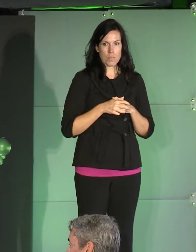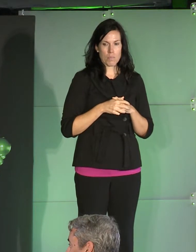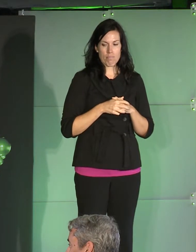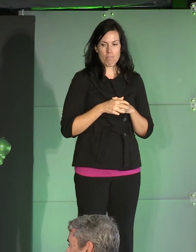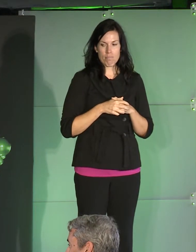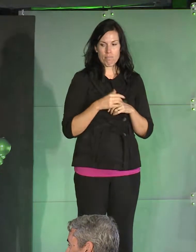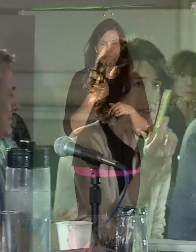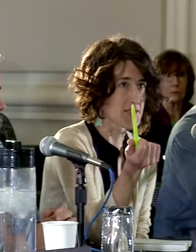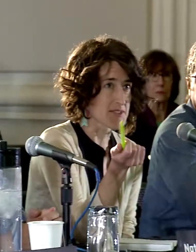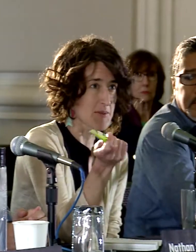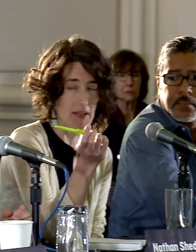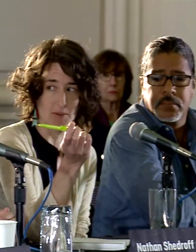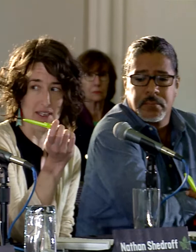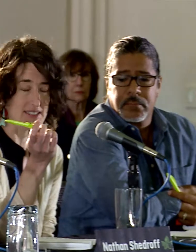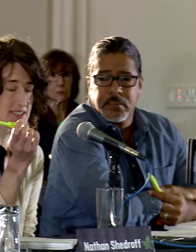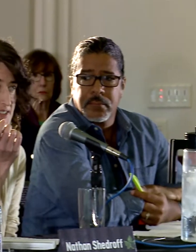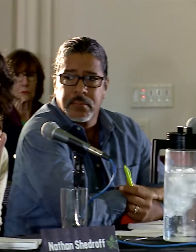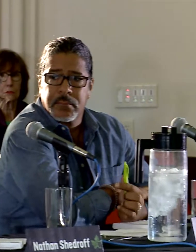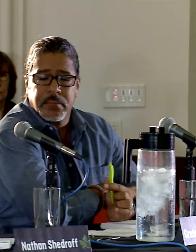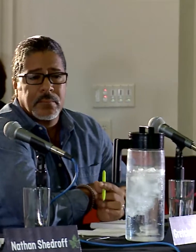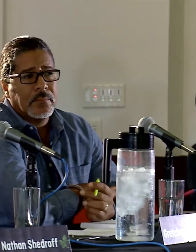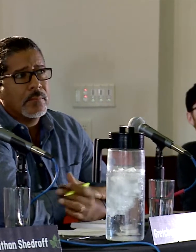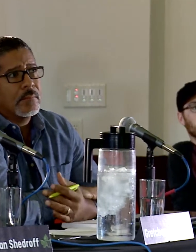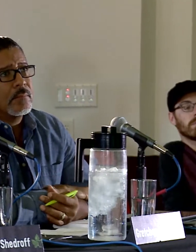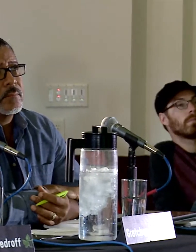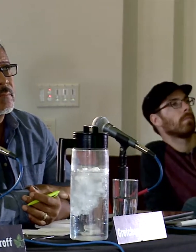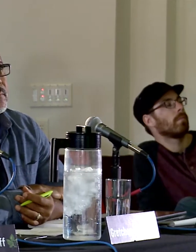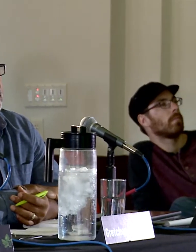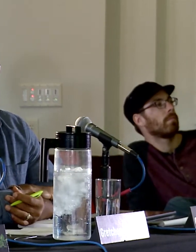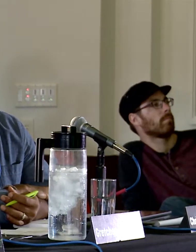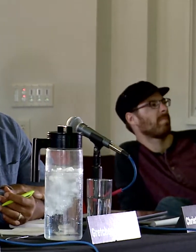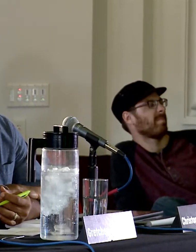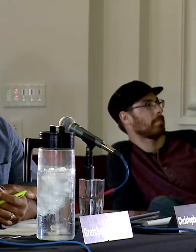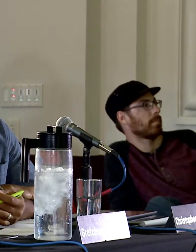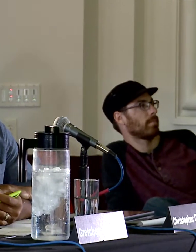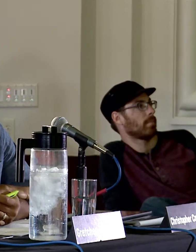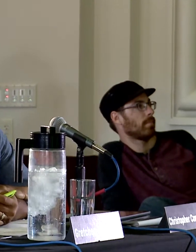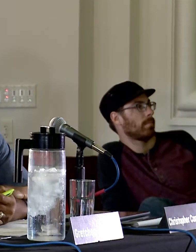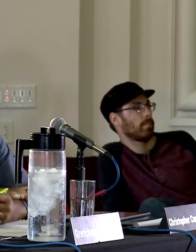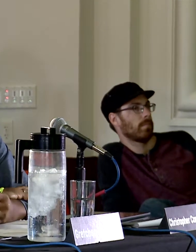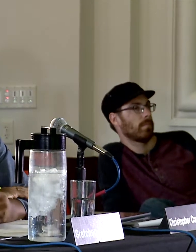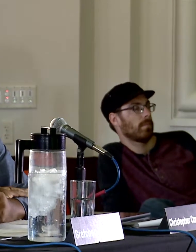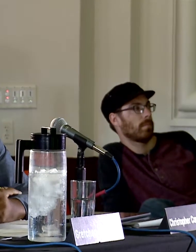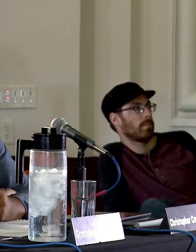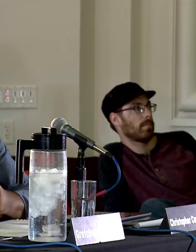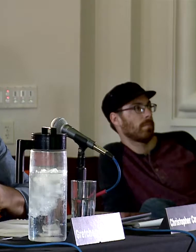I was going to follow on the question about bioplastics. In your diagram, it showed a biodigester process in there somewhere.